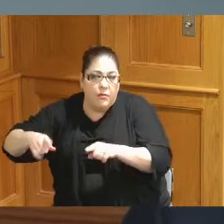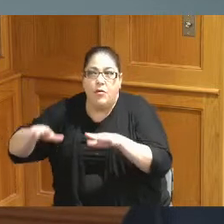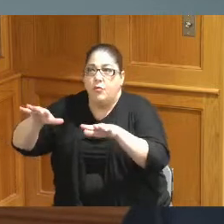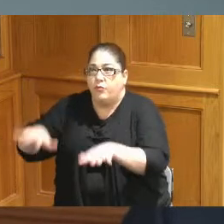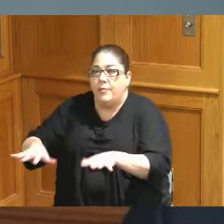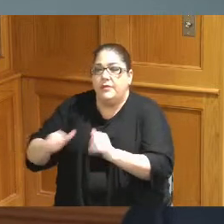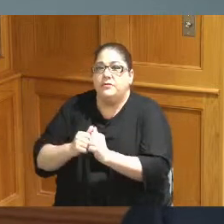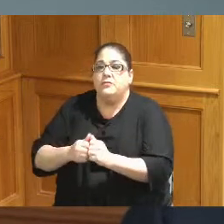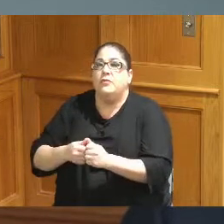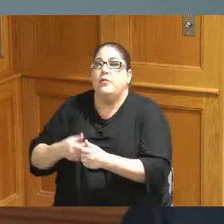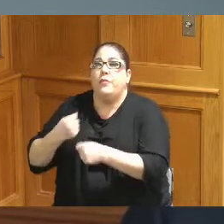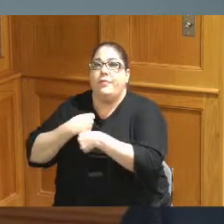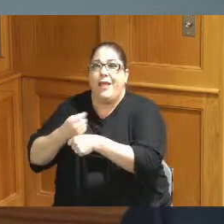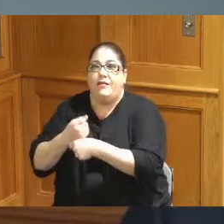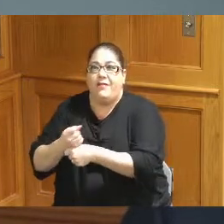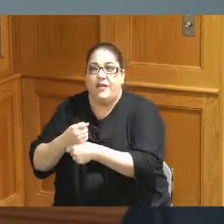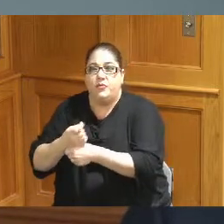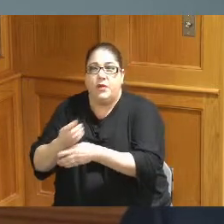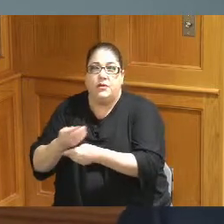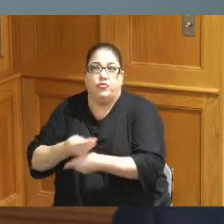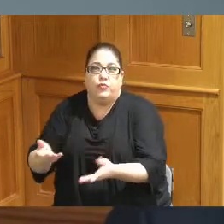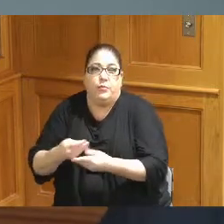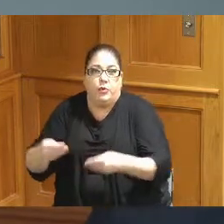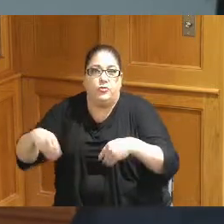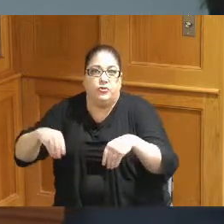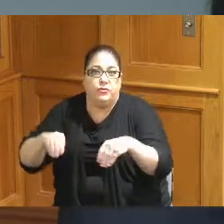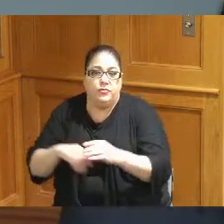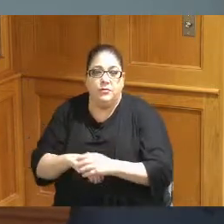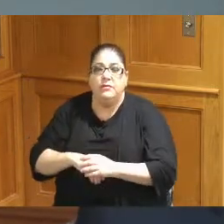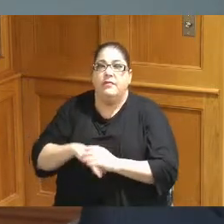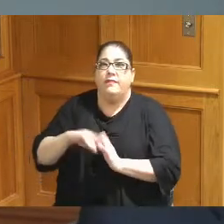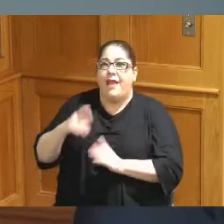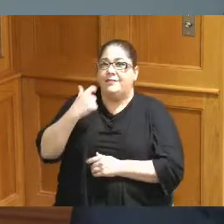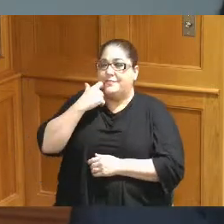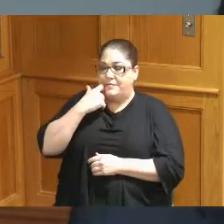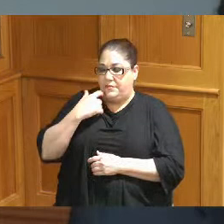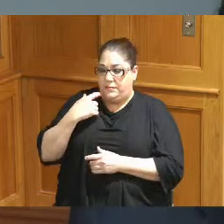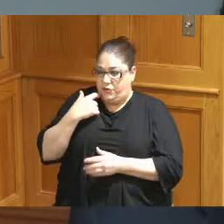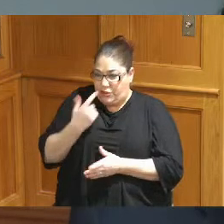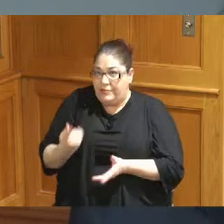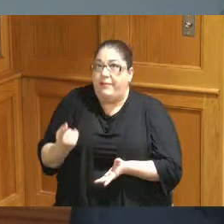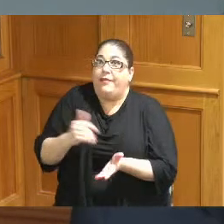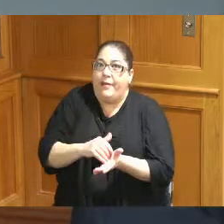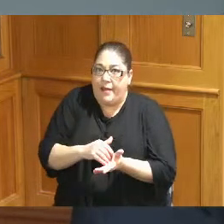and Distributors this is the latest in that in that round of settlements so before you today